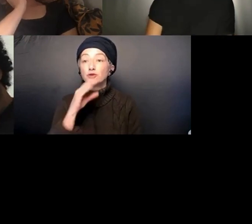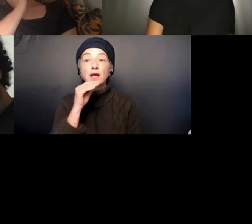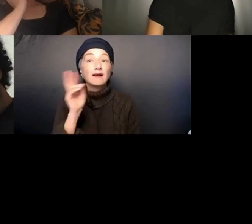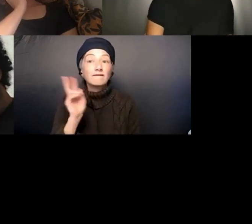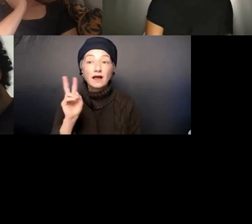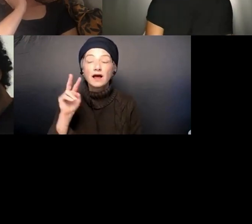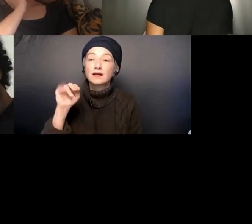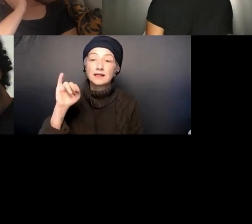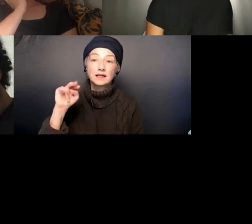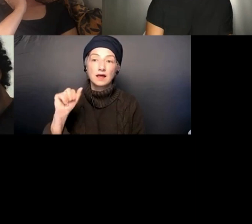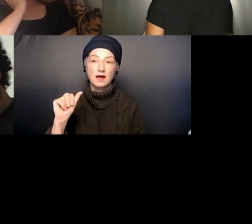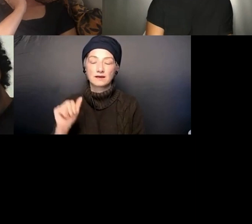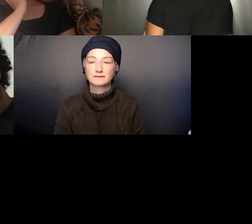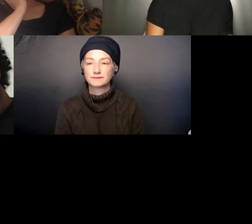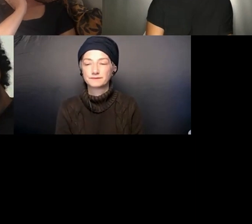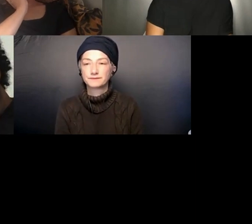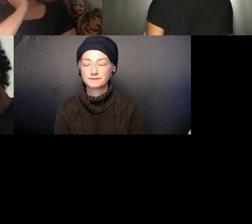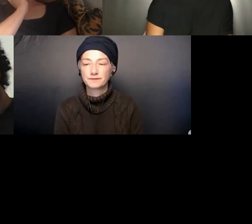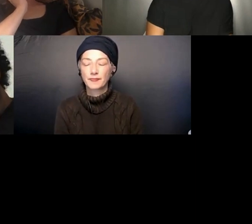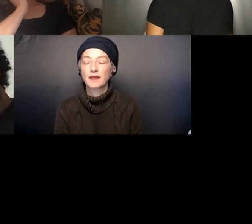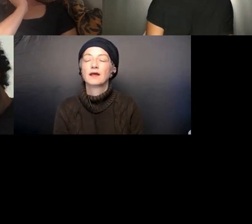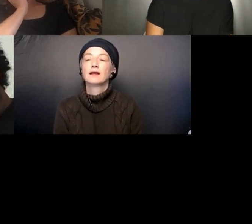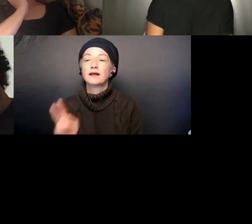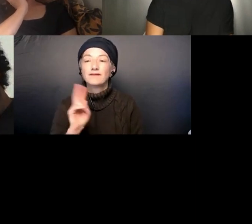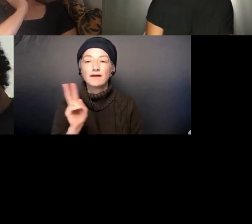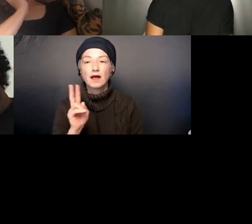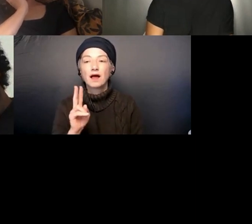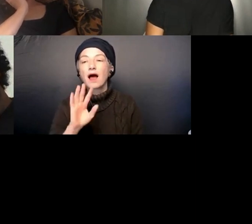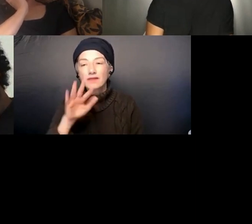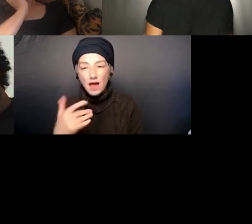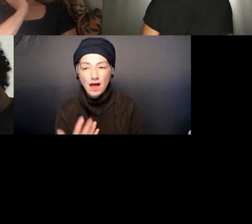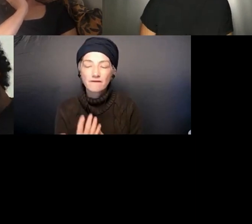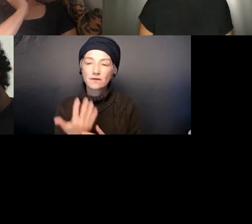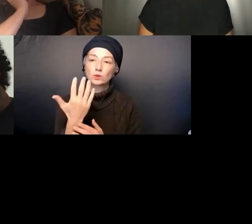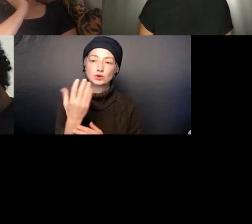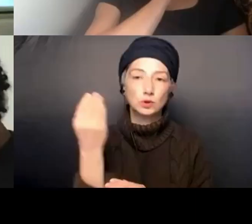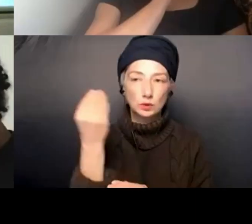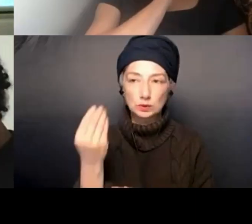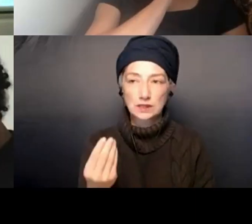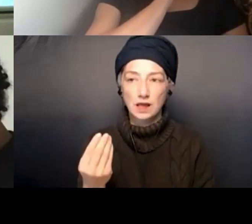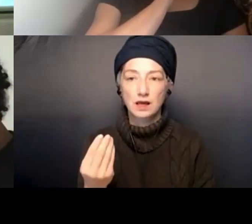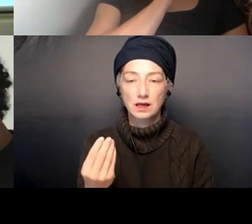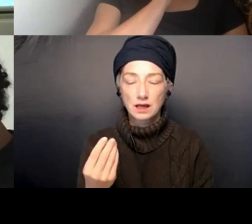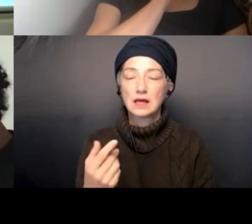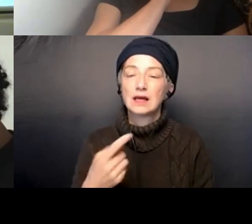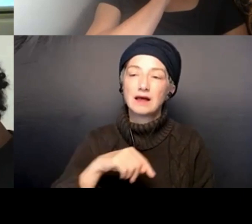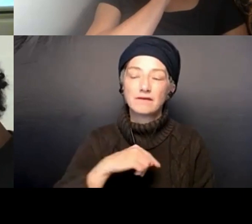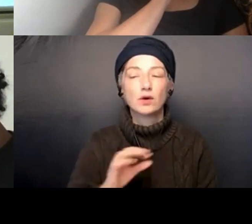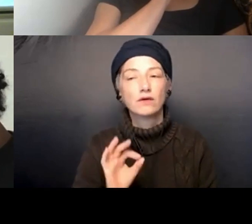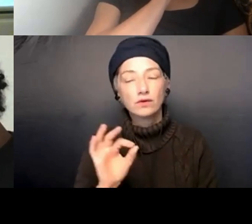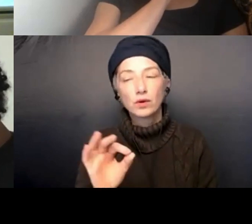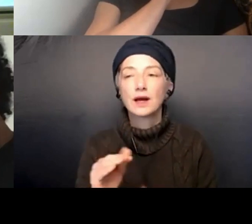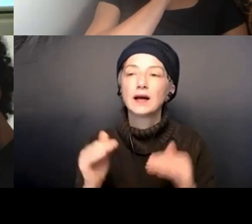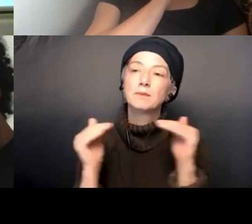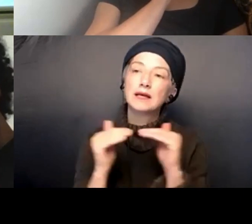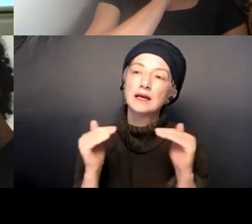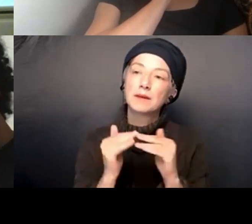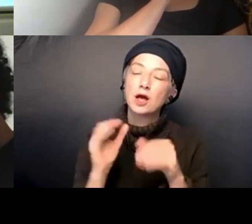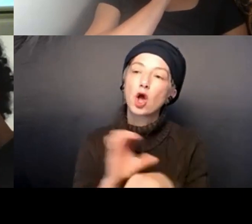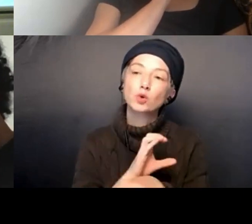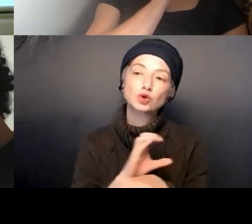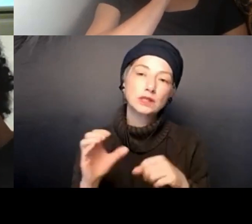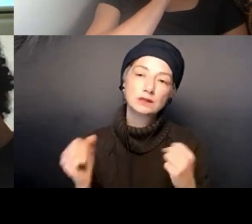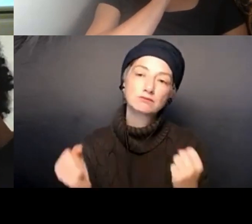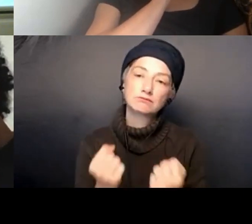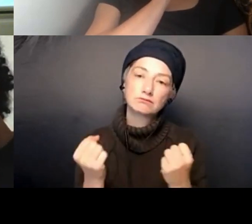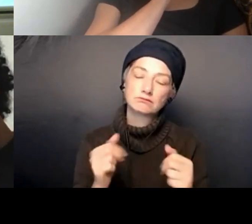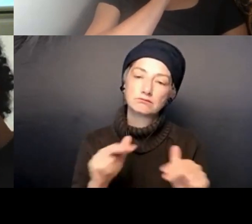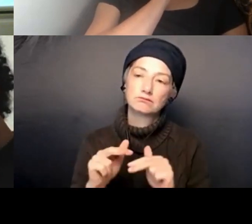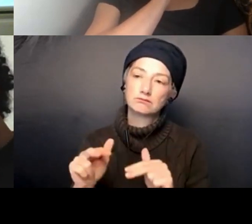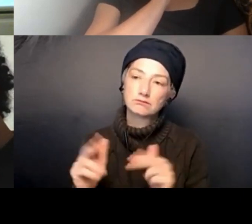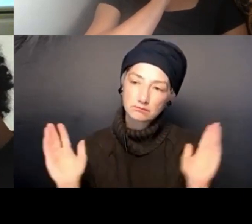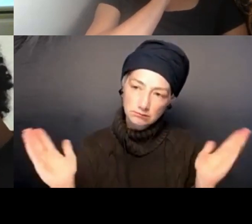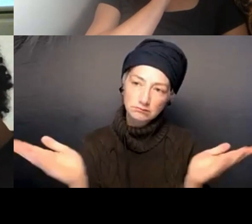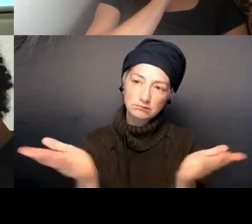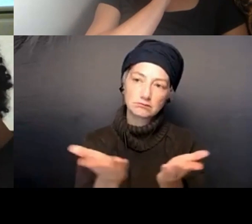And for those new-coming artists we also organize peer-to-peer coachings by more established disabled artists.